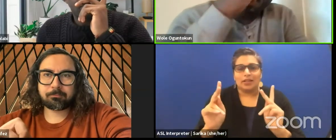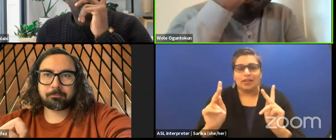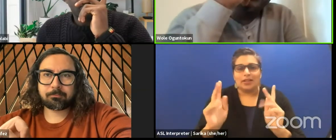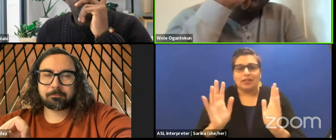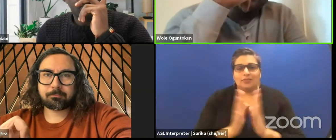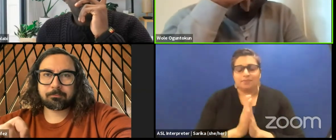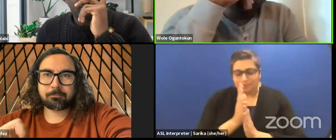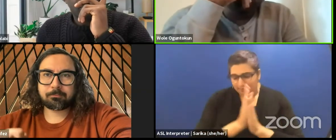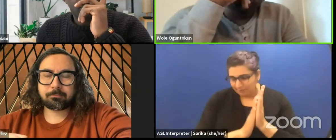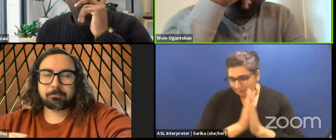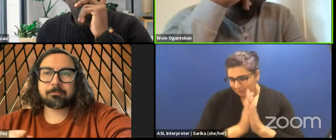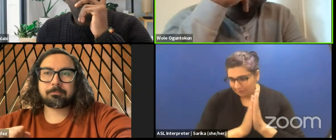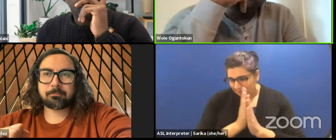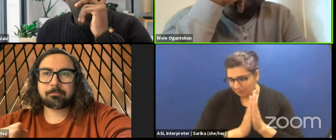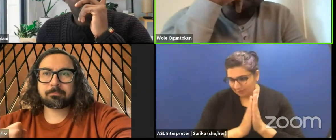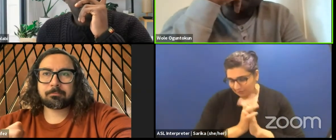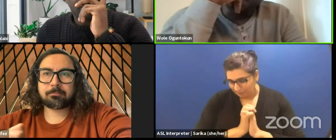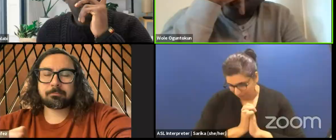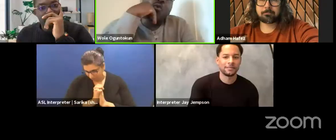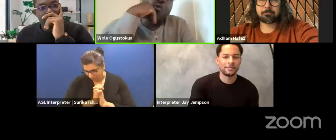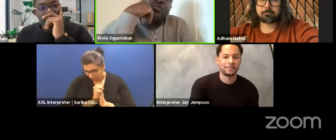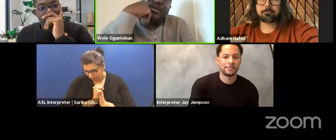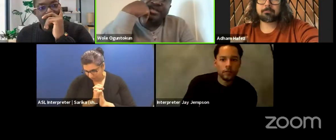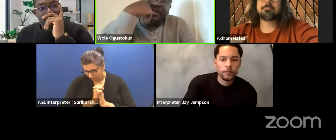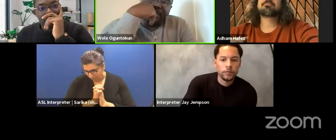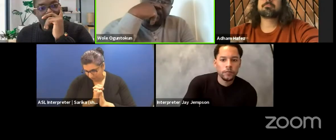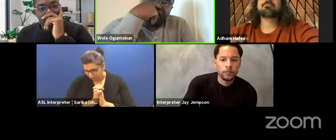people make awkward marriages.